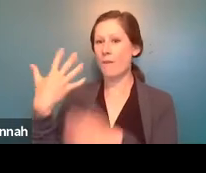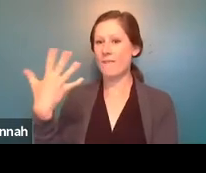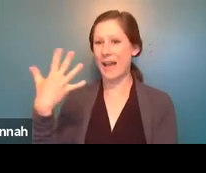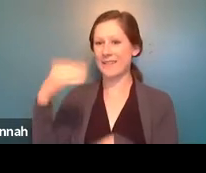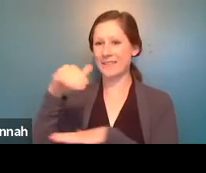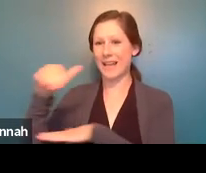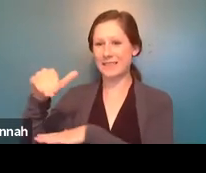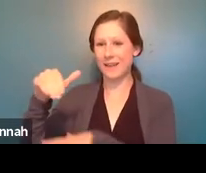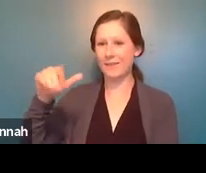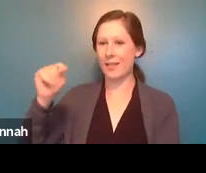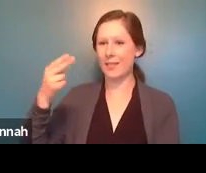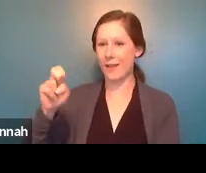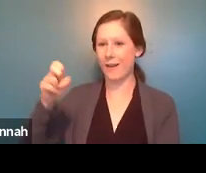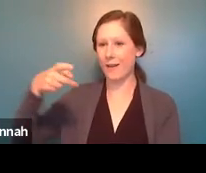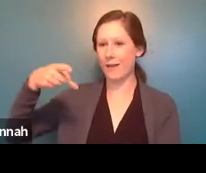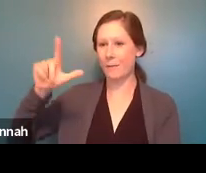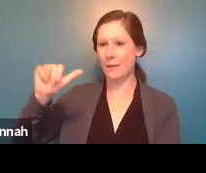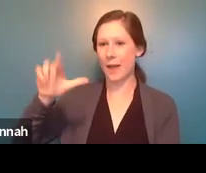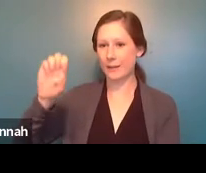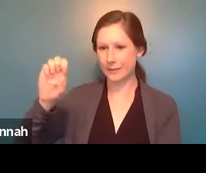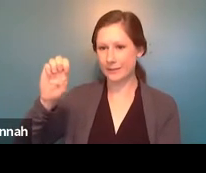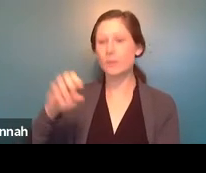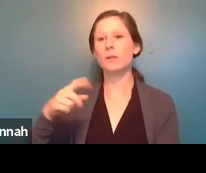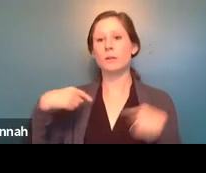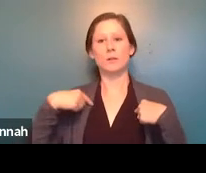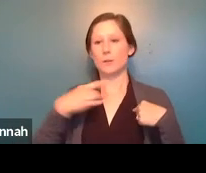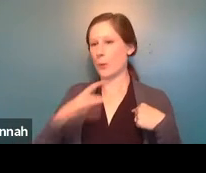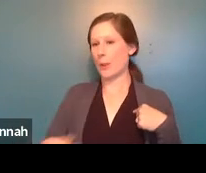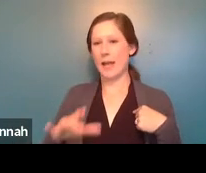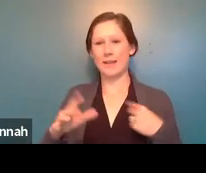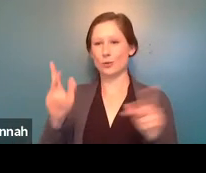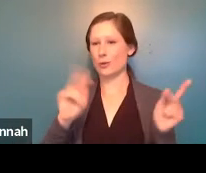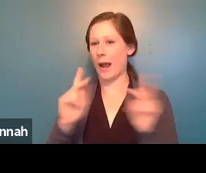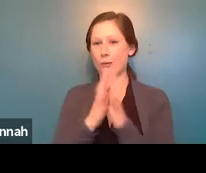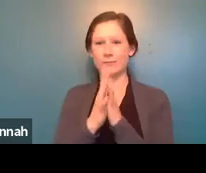person that doesn't like crowds, that doesn't like to go out in the evening, that's really a homebody,